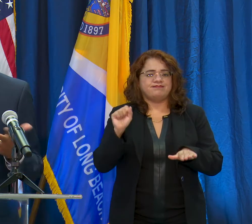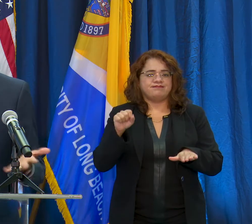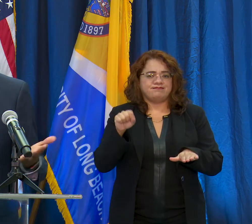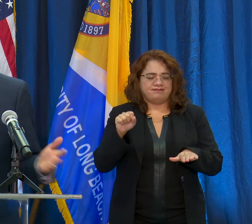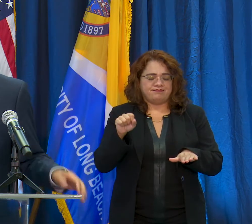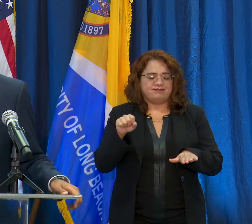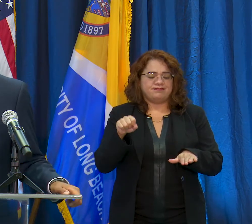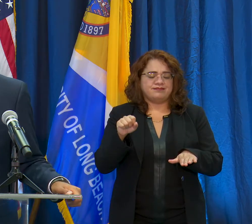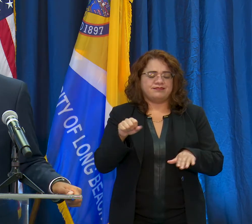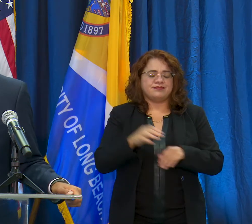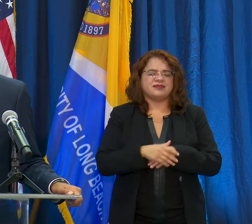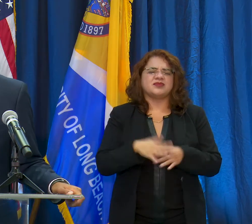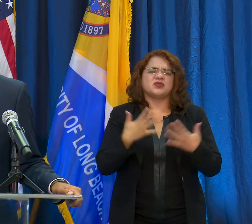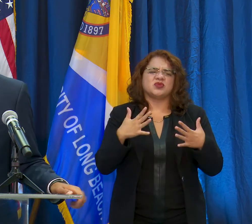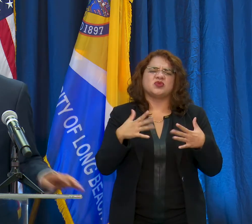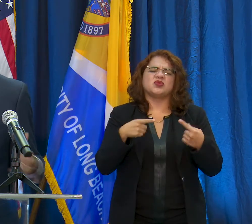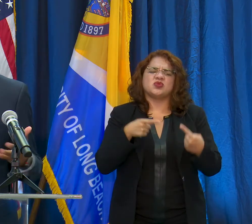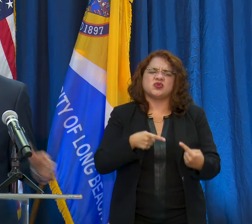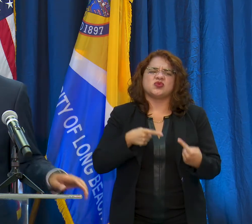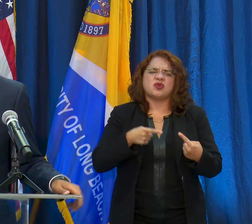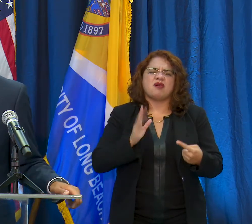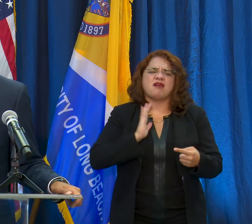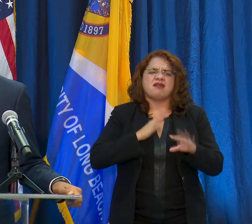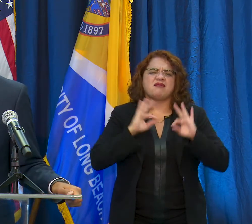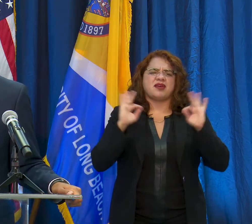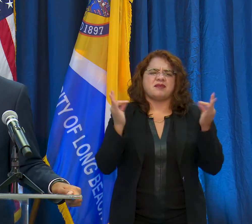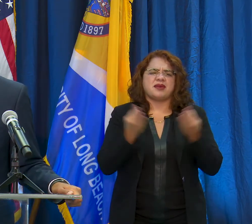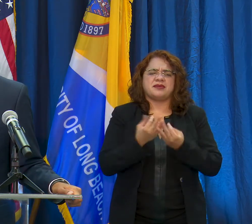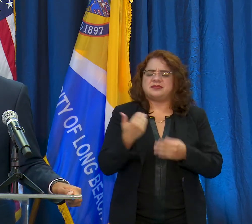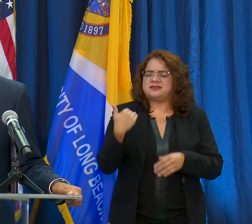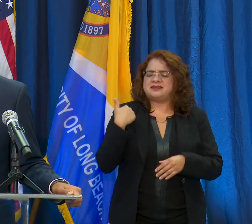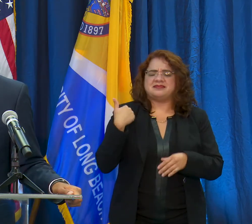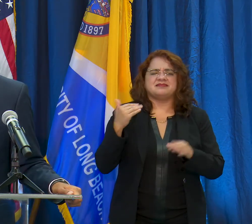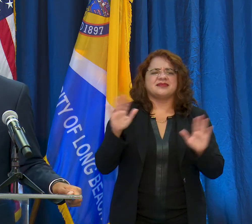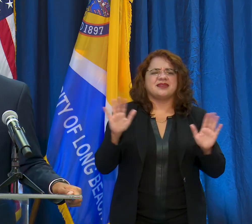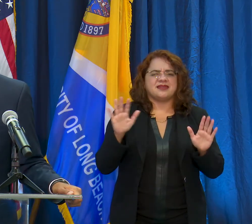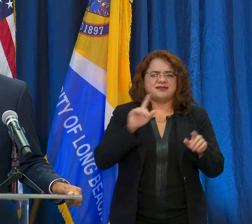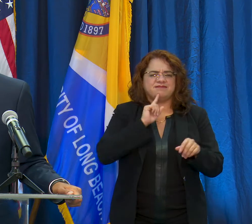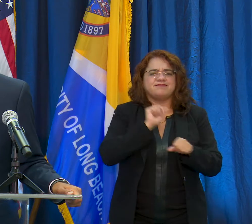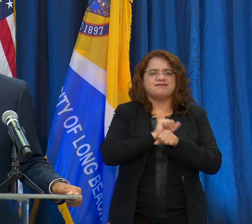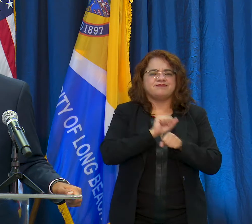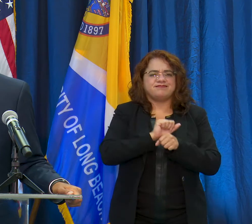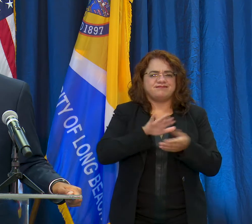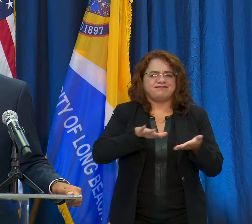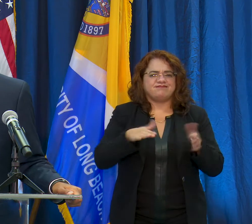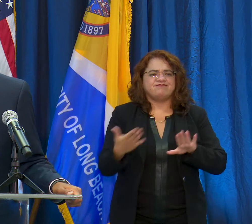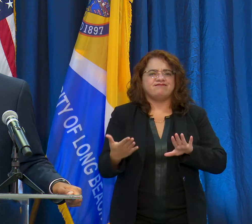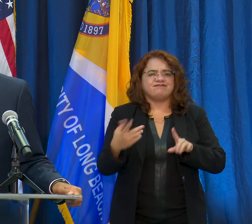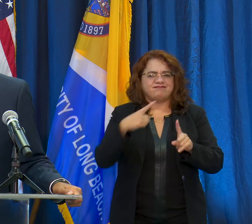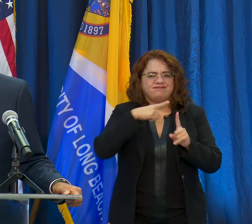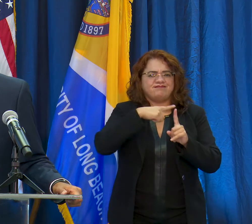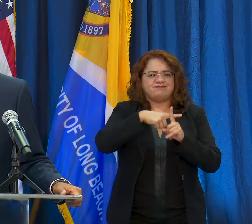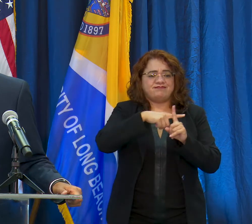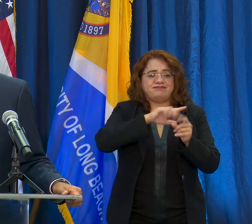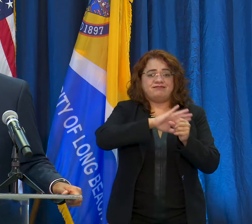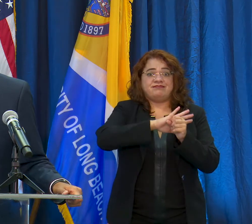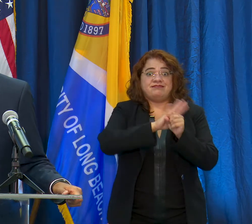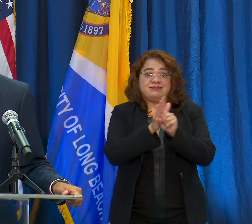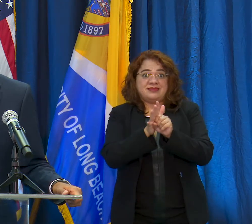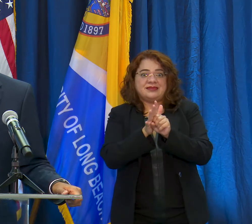away this last weekend. In fact, she passed away on Sunday. She died because of complications due to COVID-19,